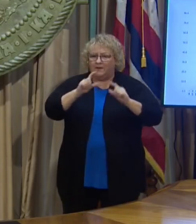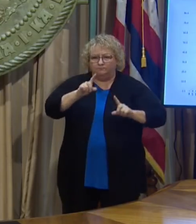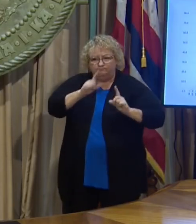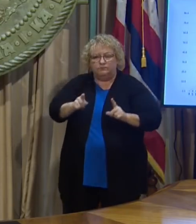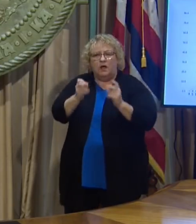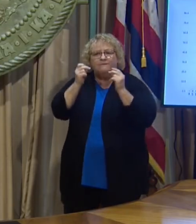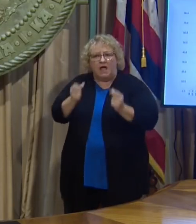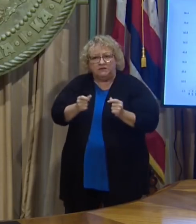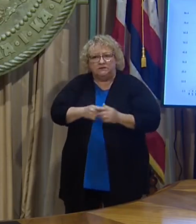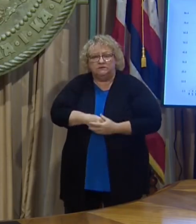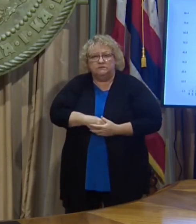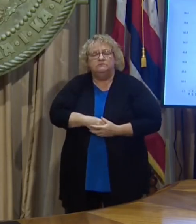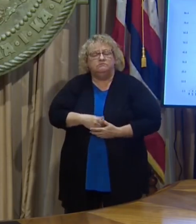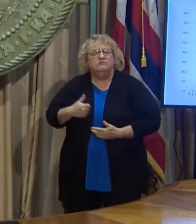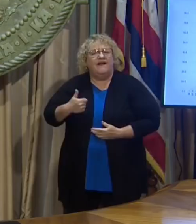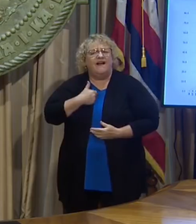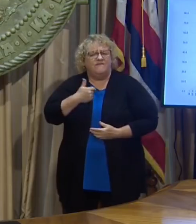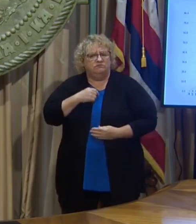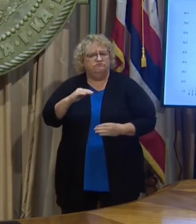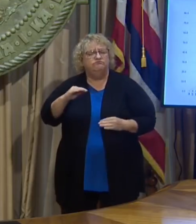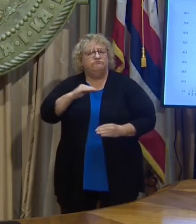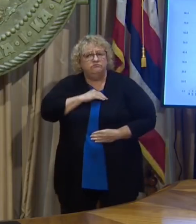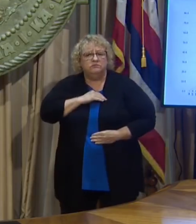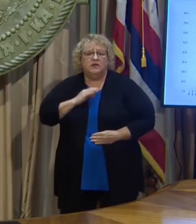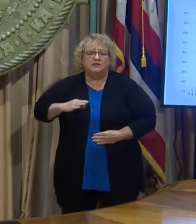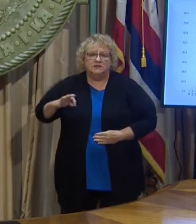INCREASED NUMBERS OF CASES VERY RAPIDLY WHERE WE WOULD NEED TO RESPOND QUICKLY.